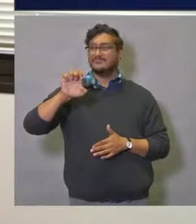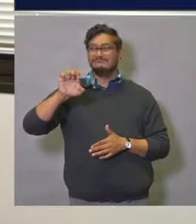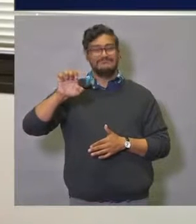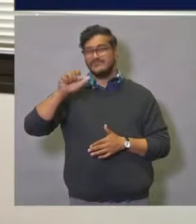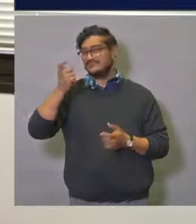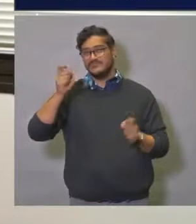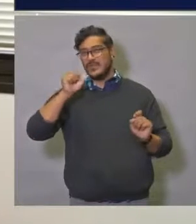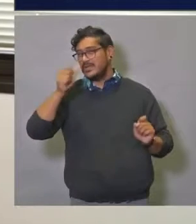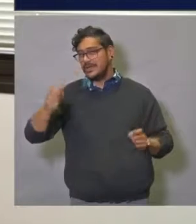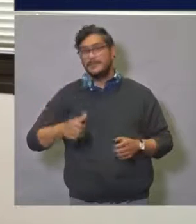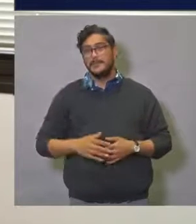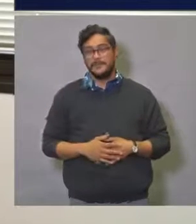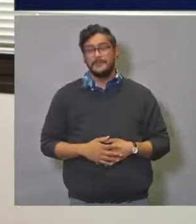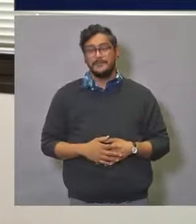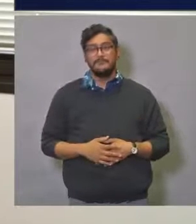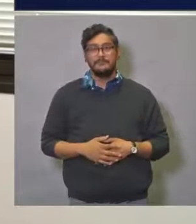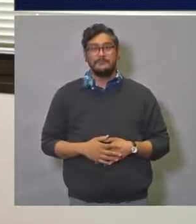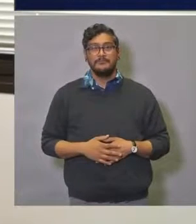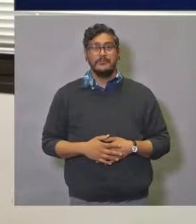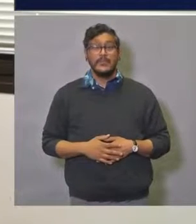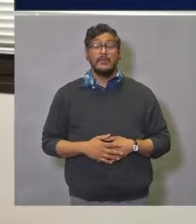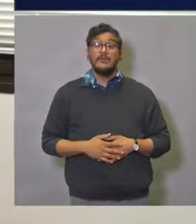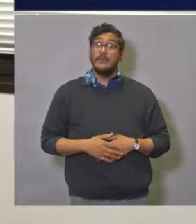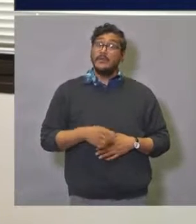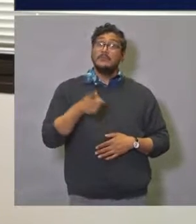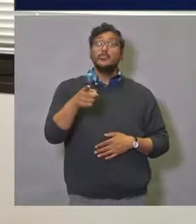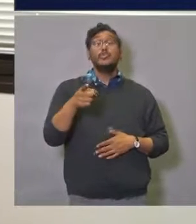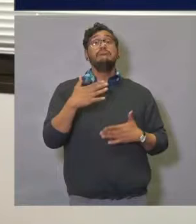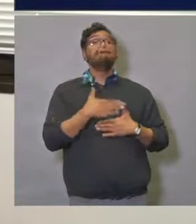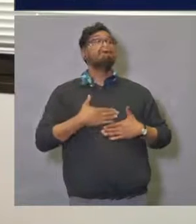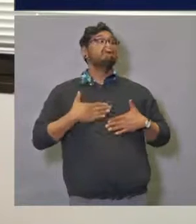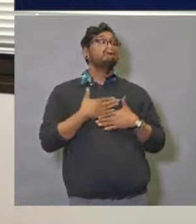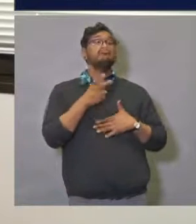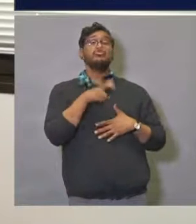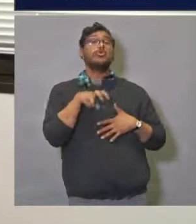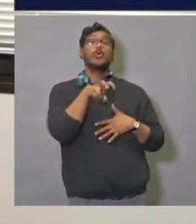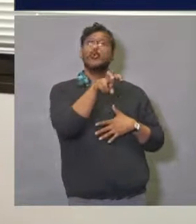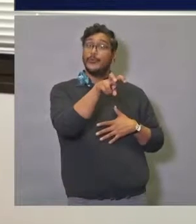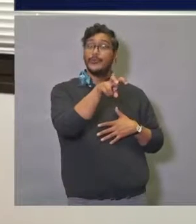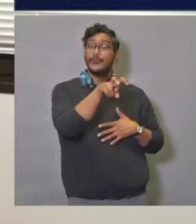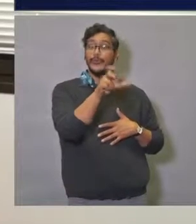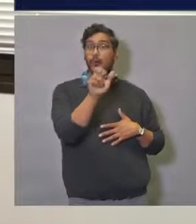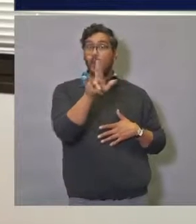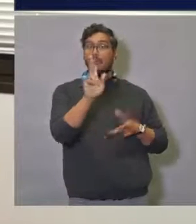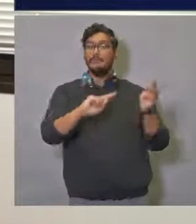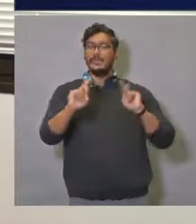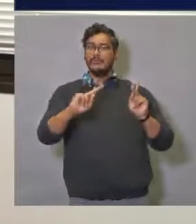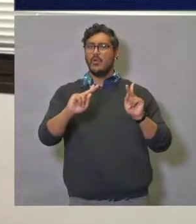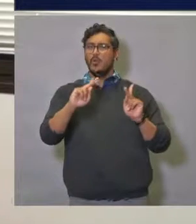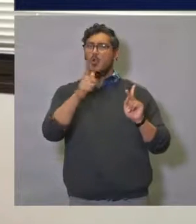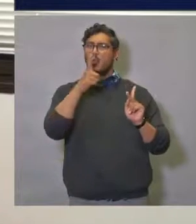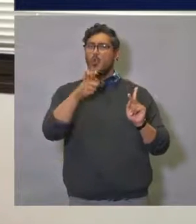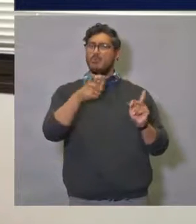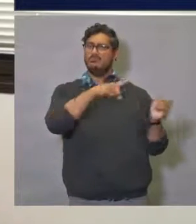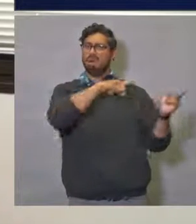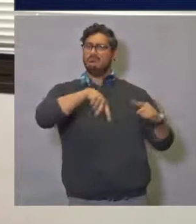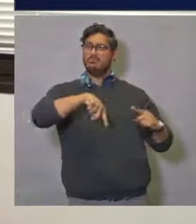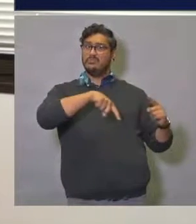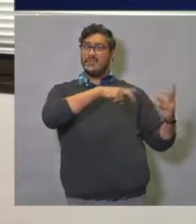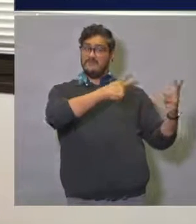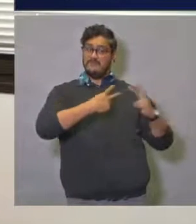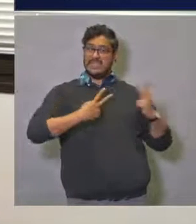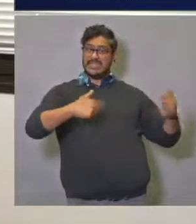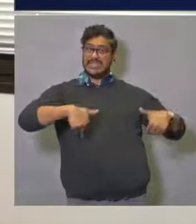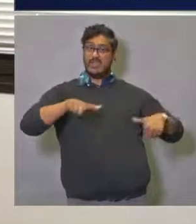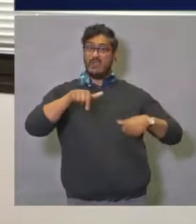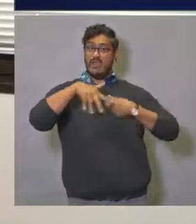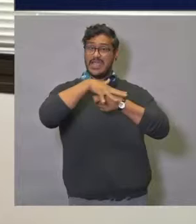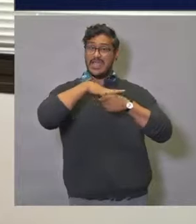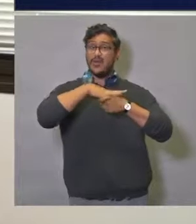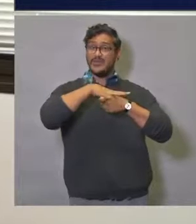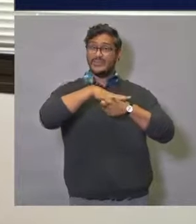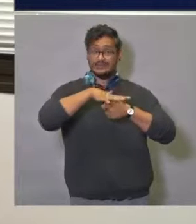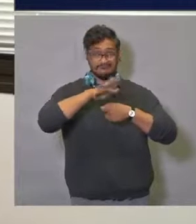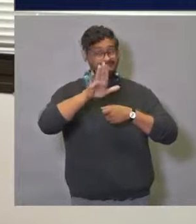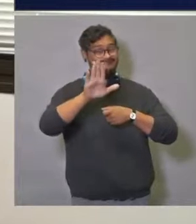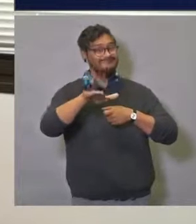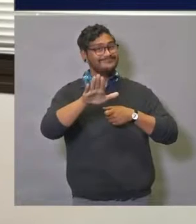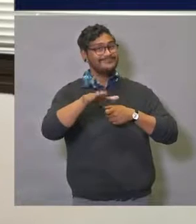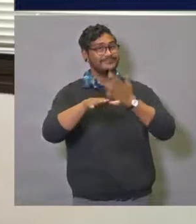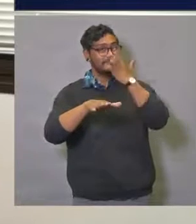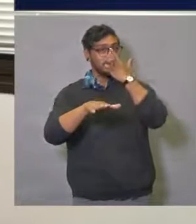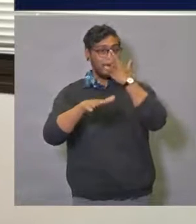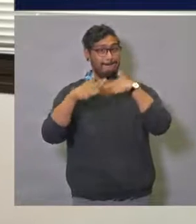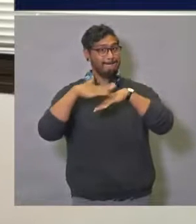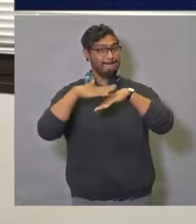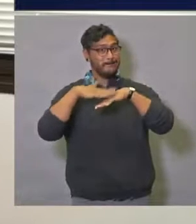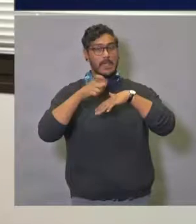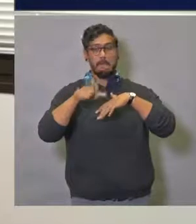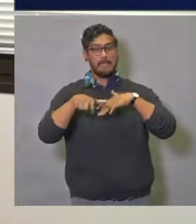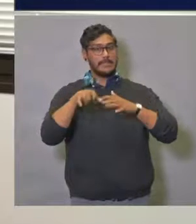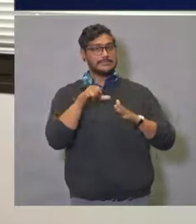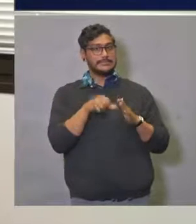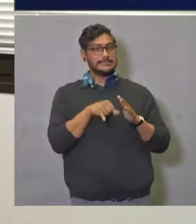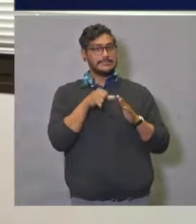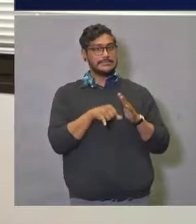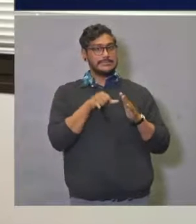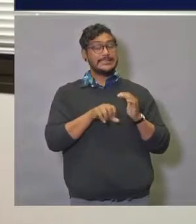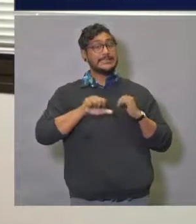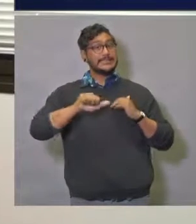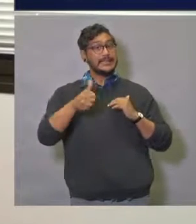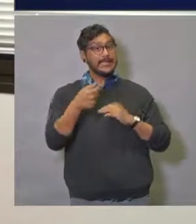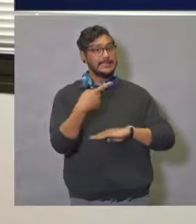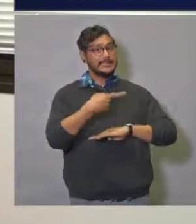REALIZAR VIAJES A UNA DISTANCIA